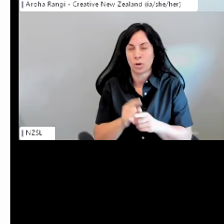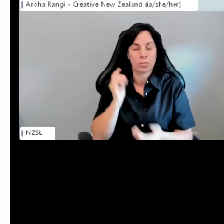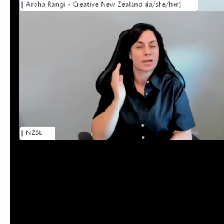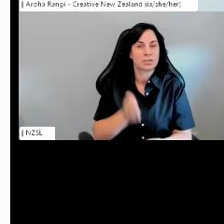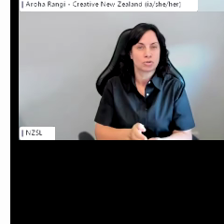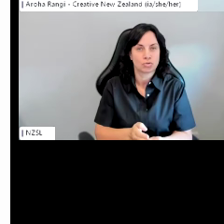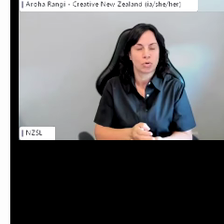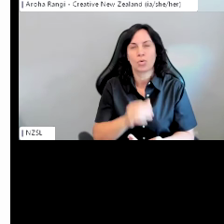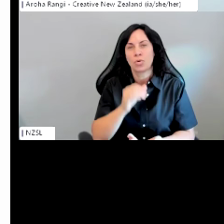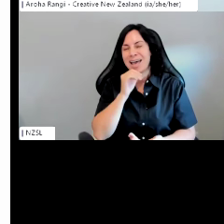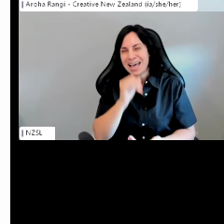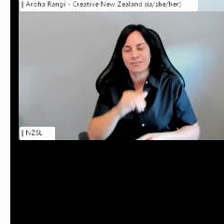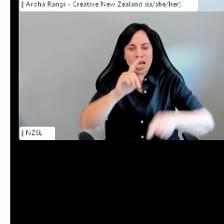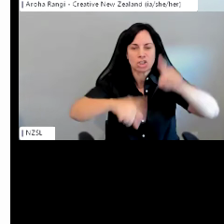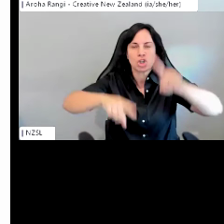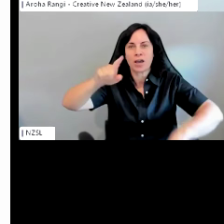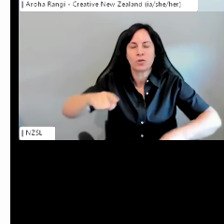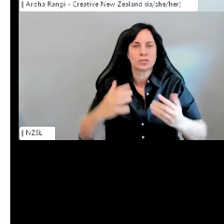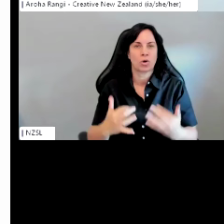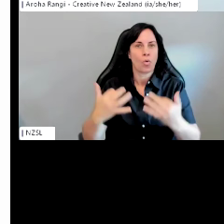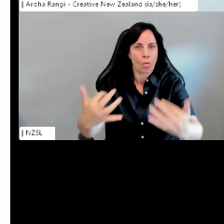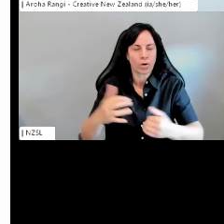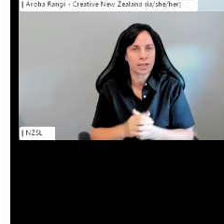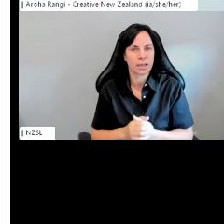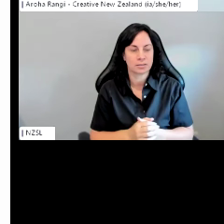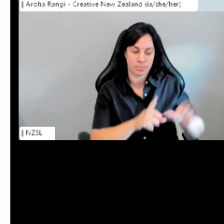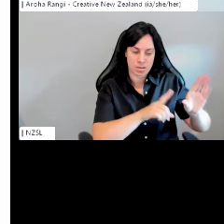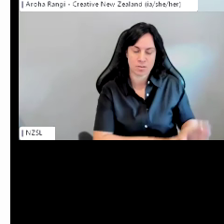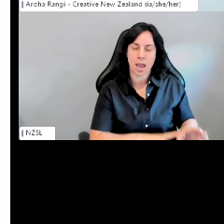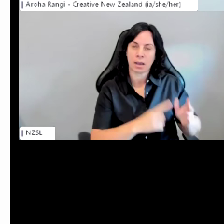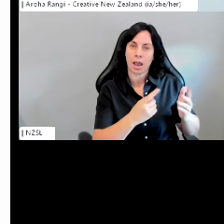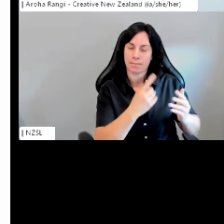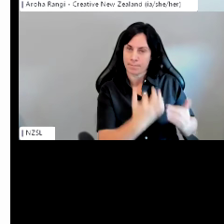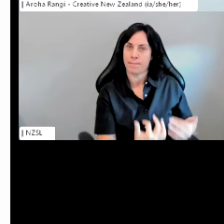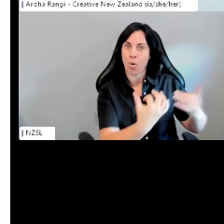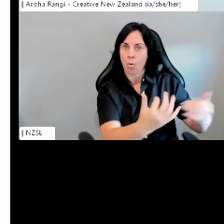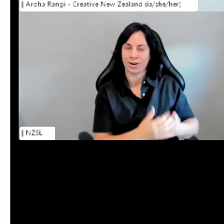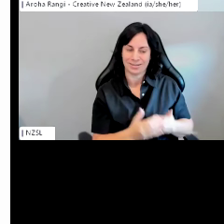diverse audiences and it's particularly true for younger audiences that they are yearning for this